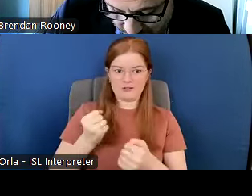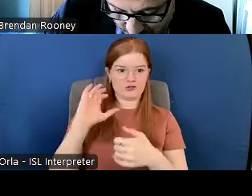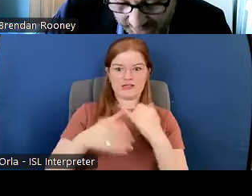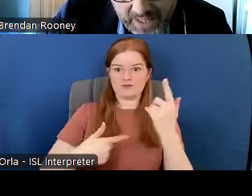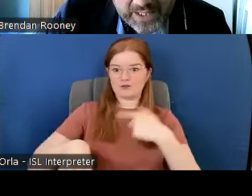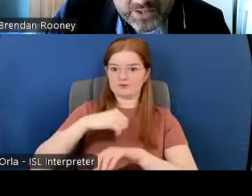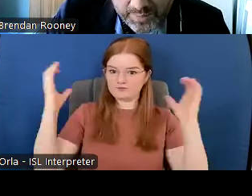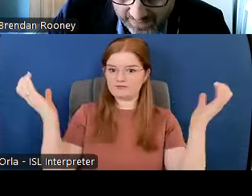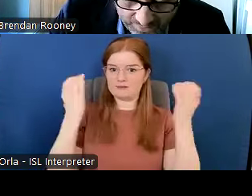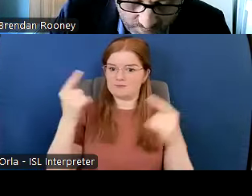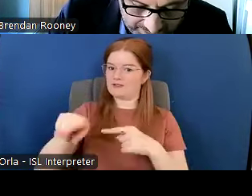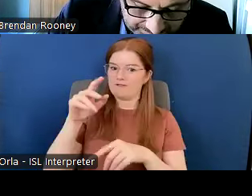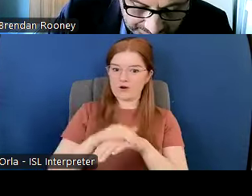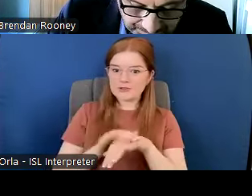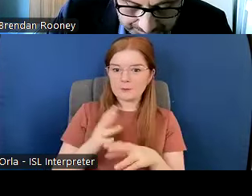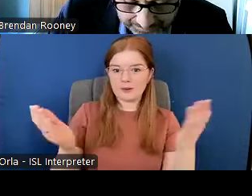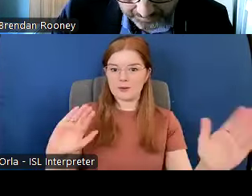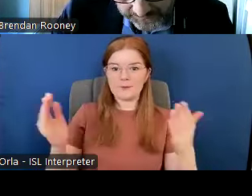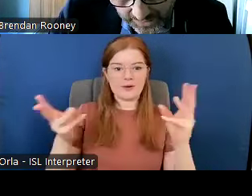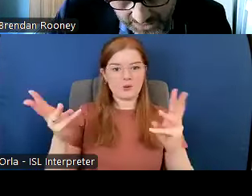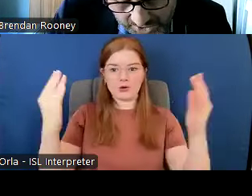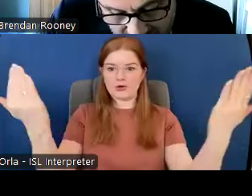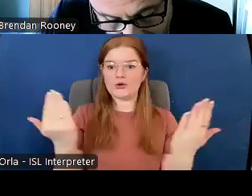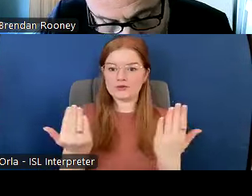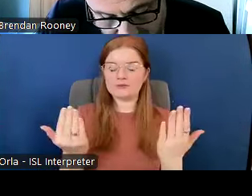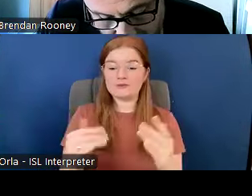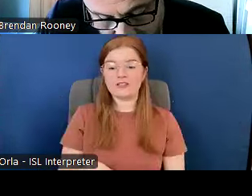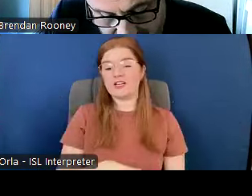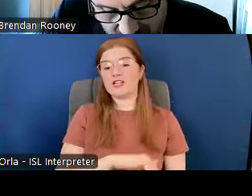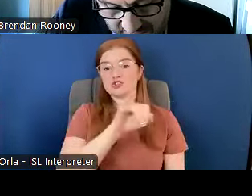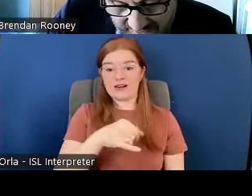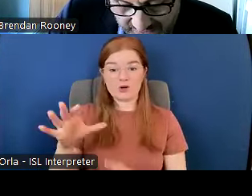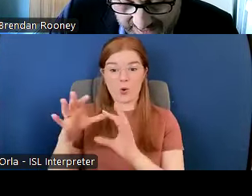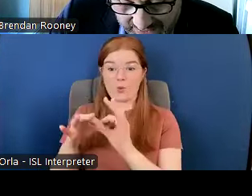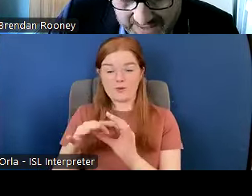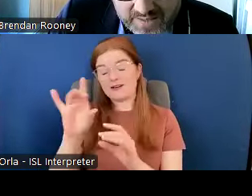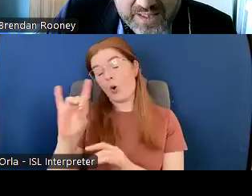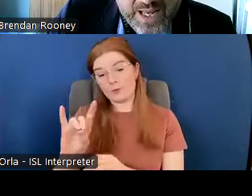friendship and compare their work. Jellett and Hone's artistic odyssey is in essence,